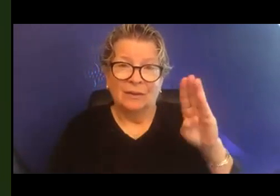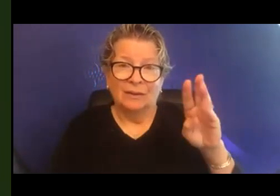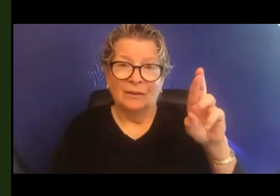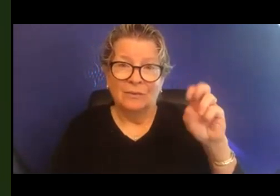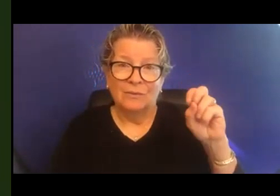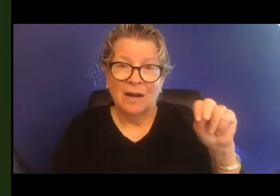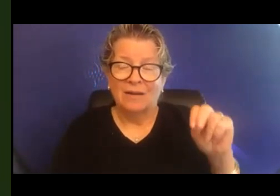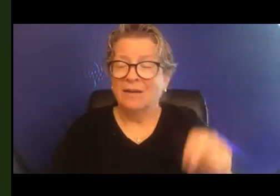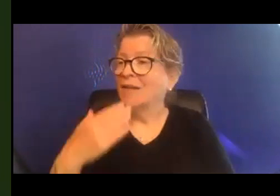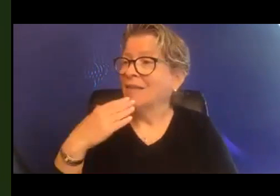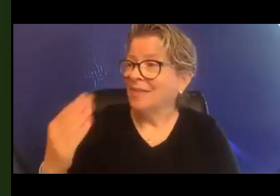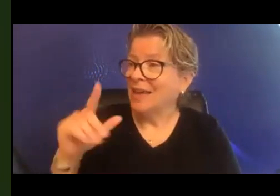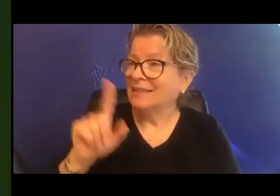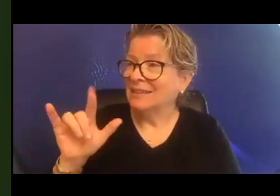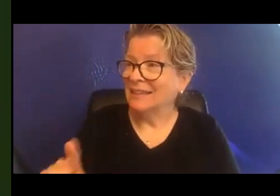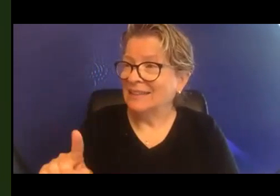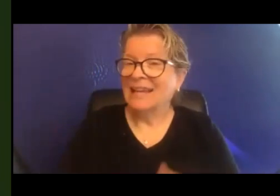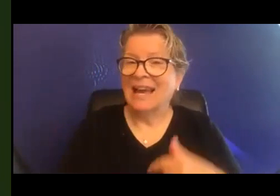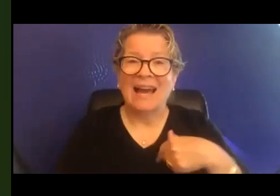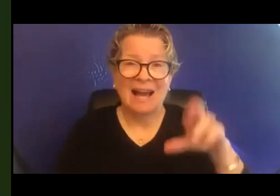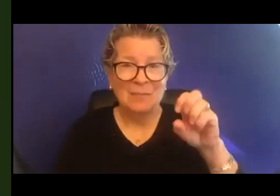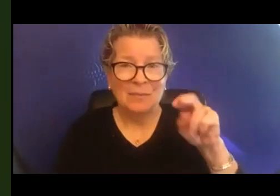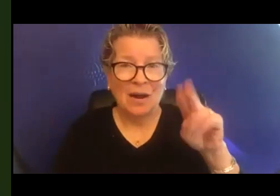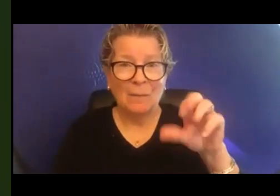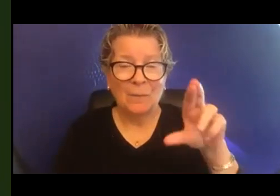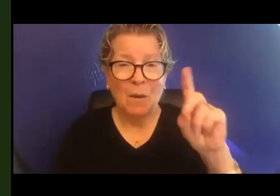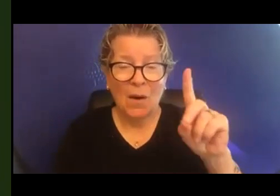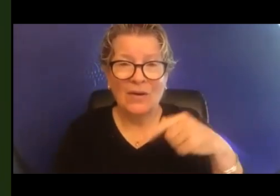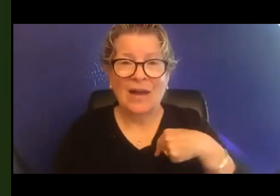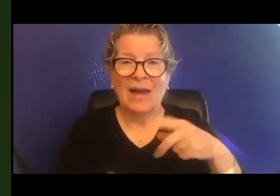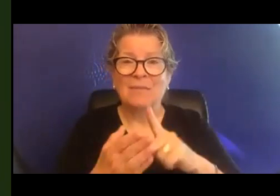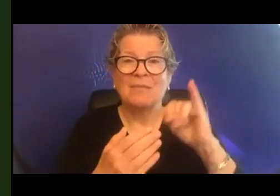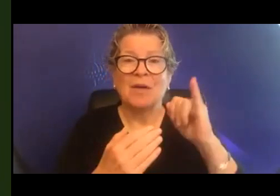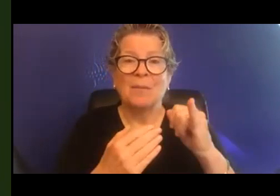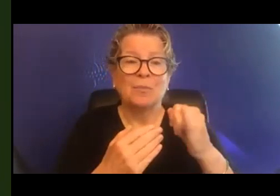Thanks, Liz. This is Ron Bard, I'm the project manager for the consultant team.